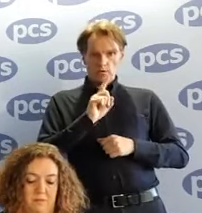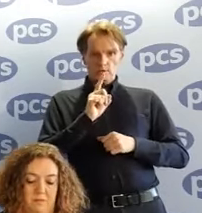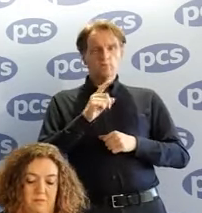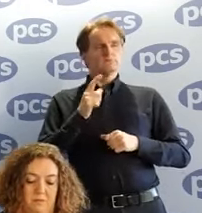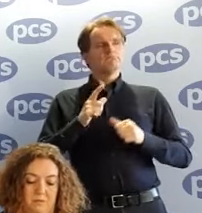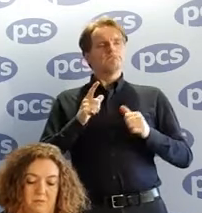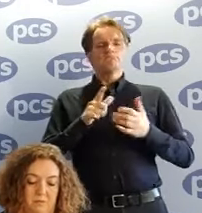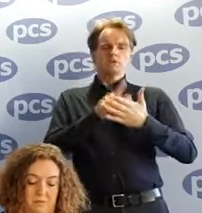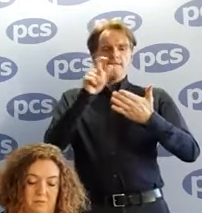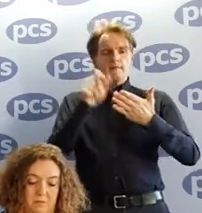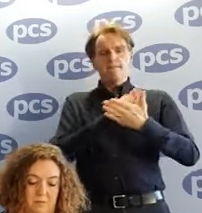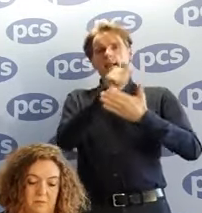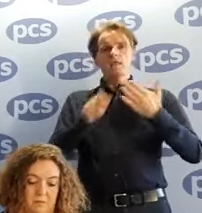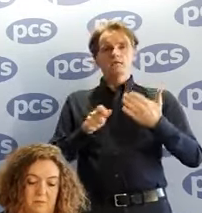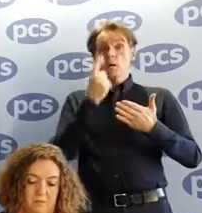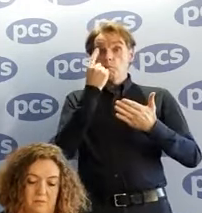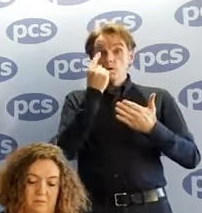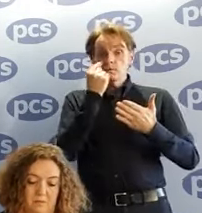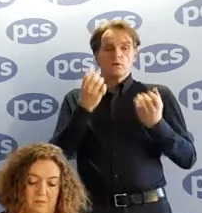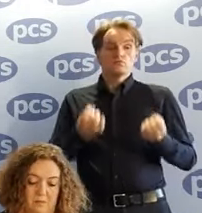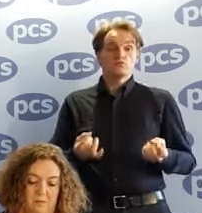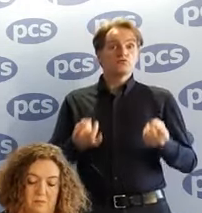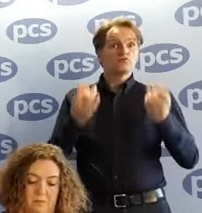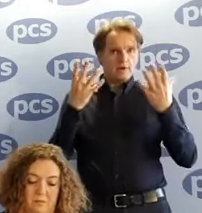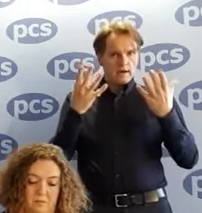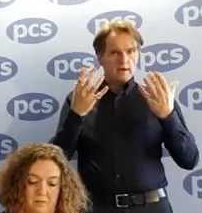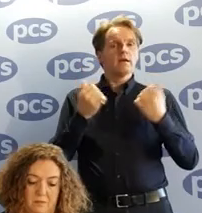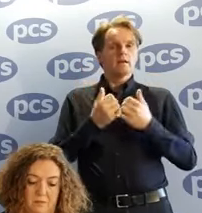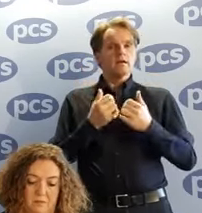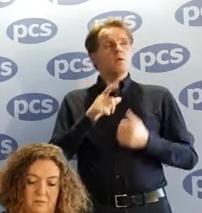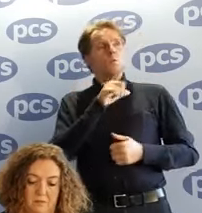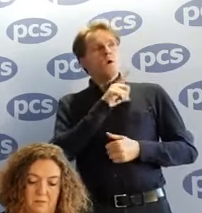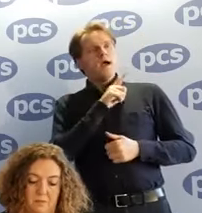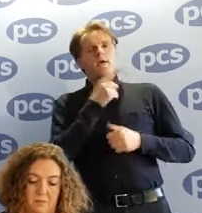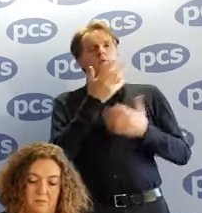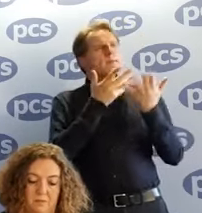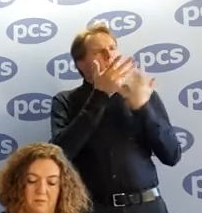action ballot to give us the ability in talks with the government to maximise